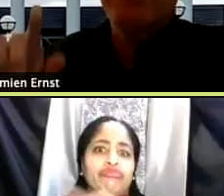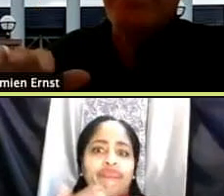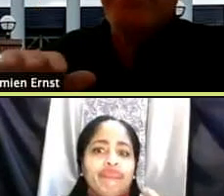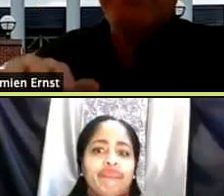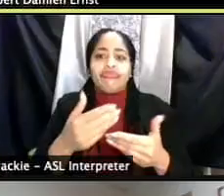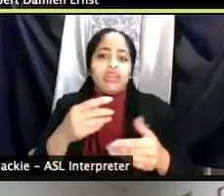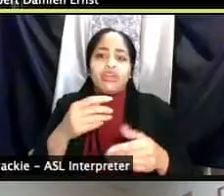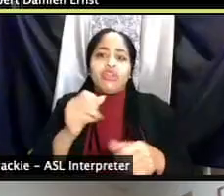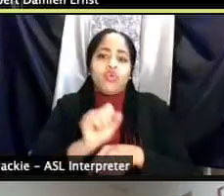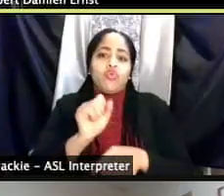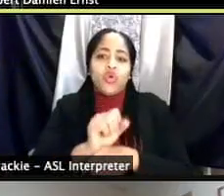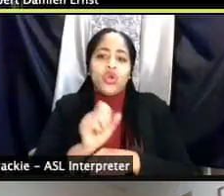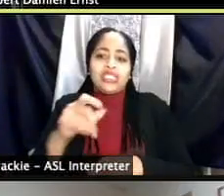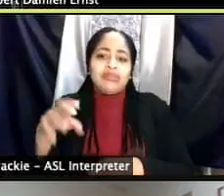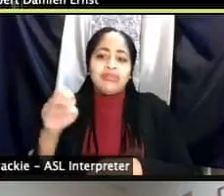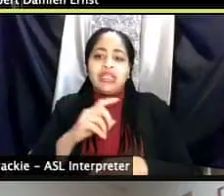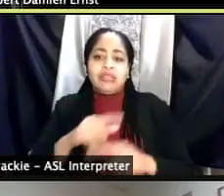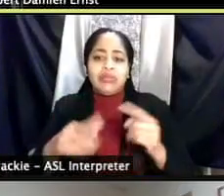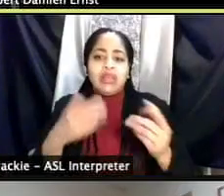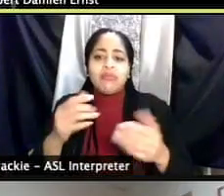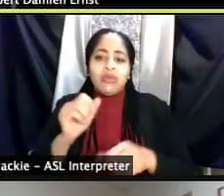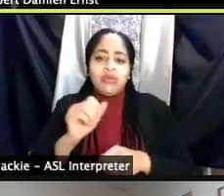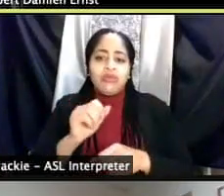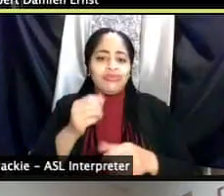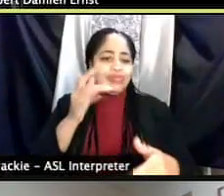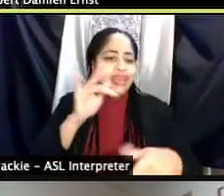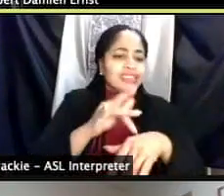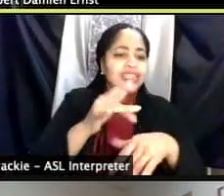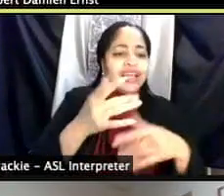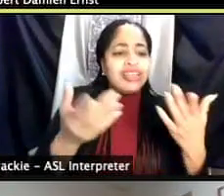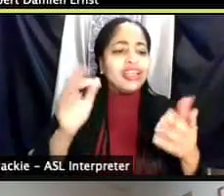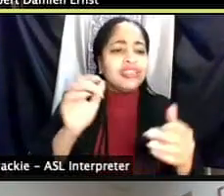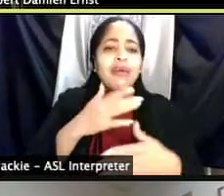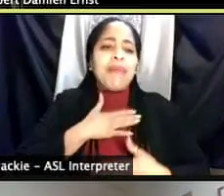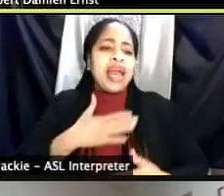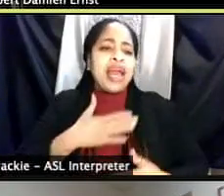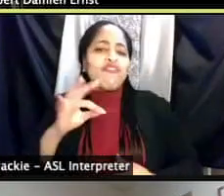But they may be coming into contact with body fluids and other things. So those were the five categories